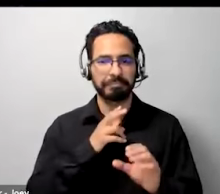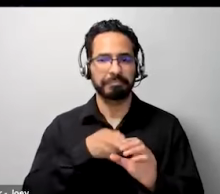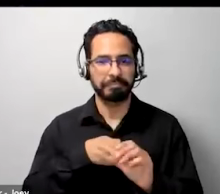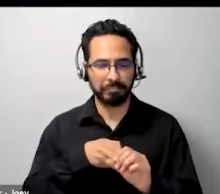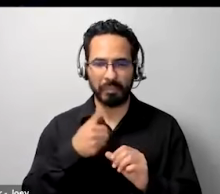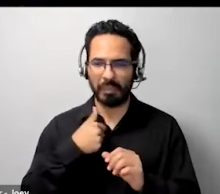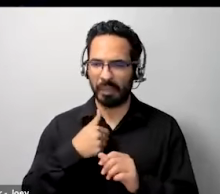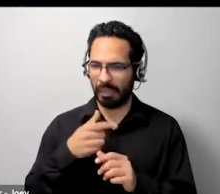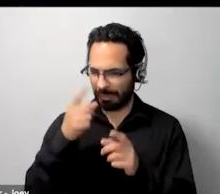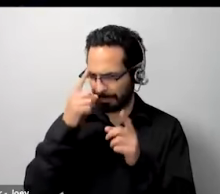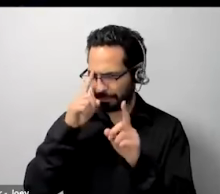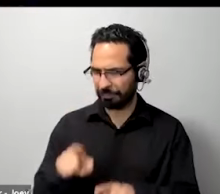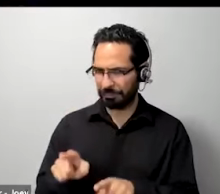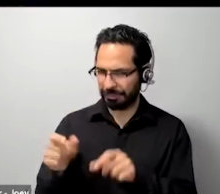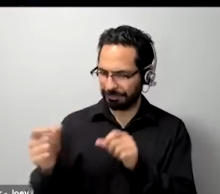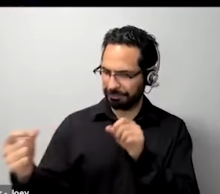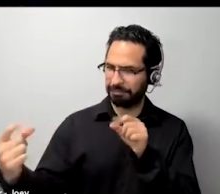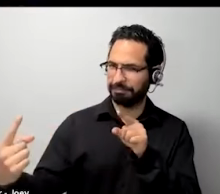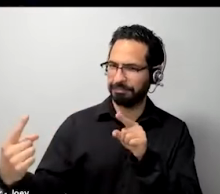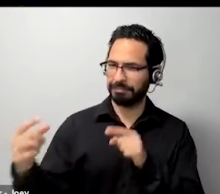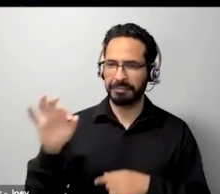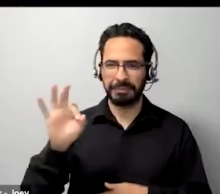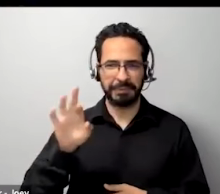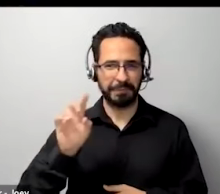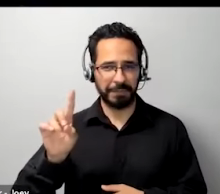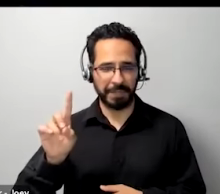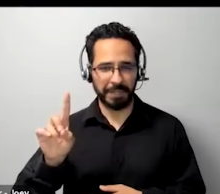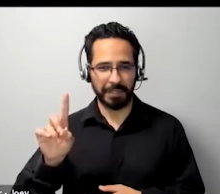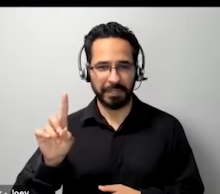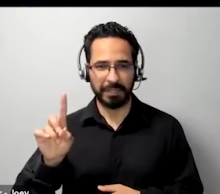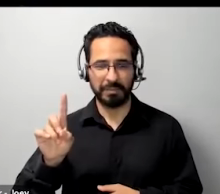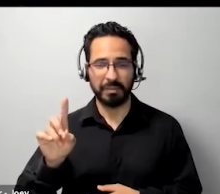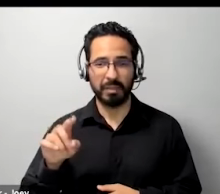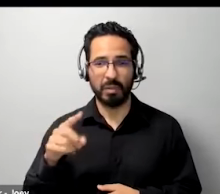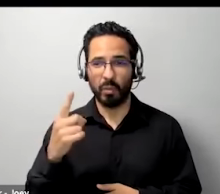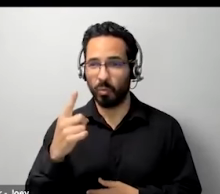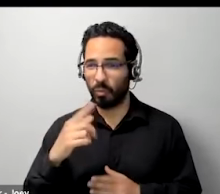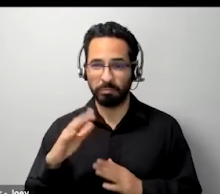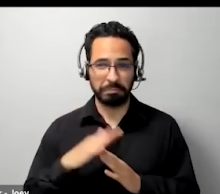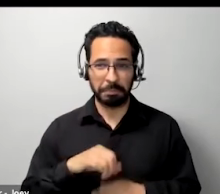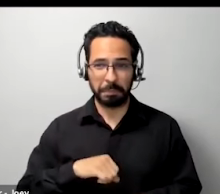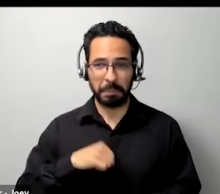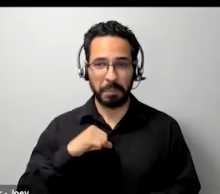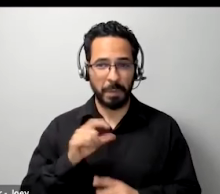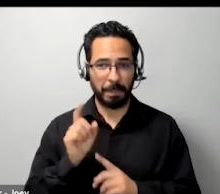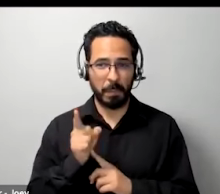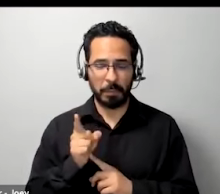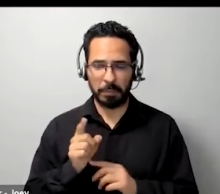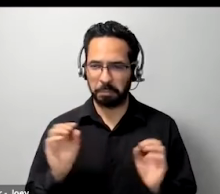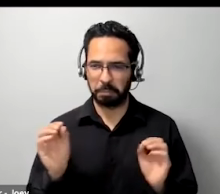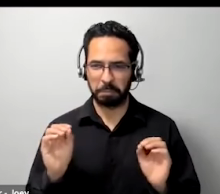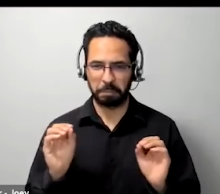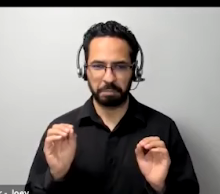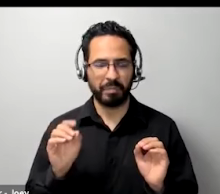that I don't have a proudest moment. And I think that's actually one of the exciting things